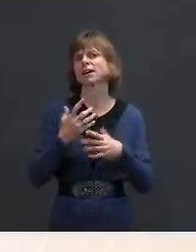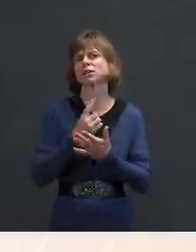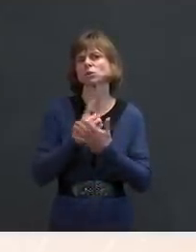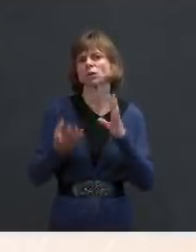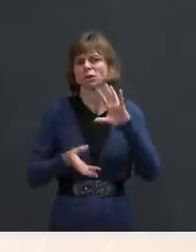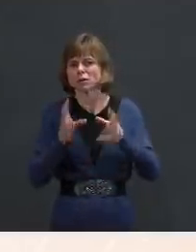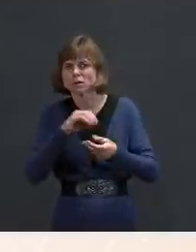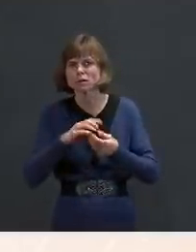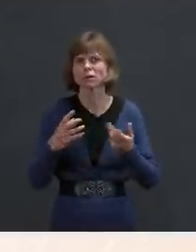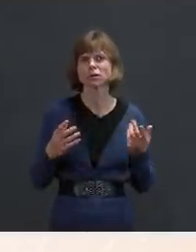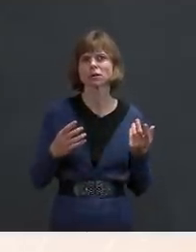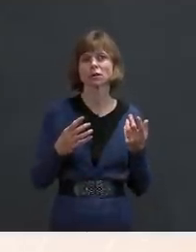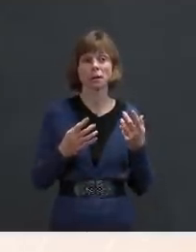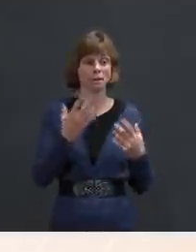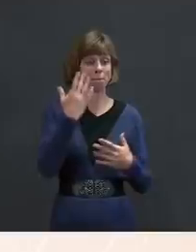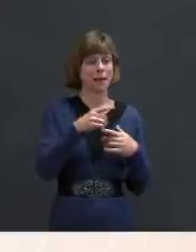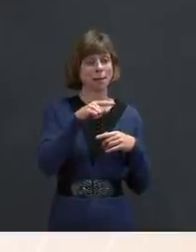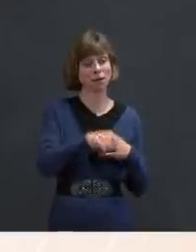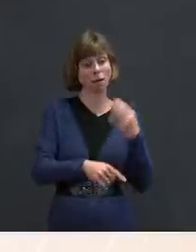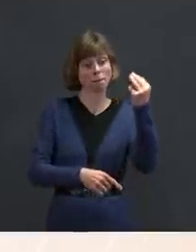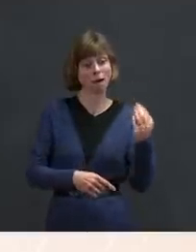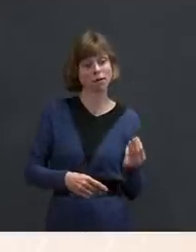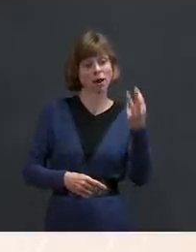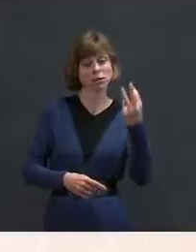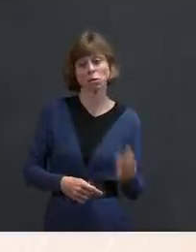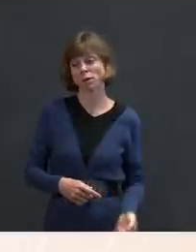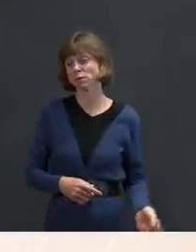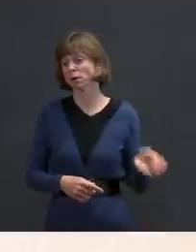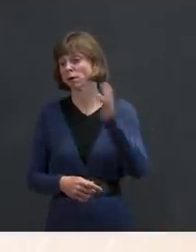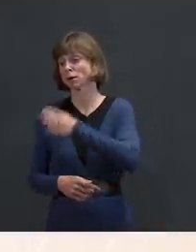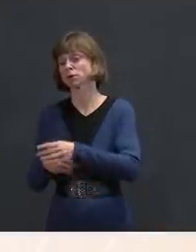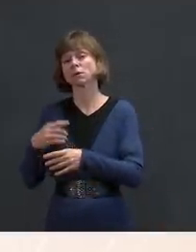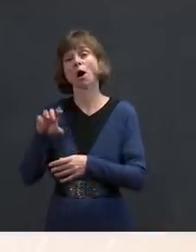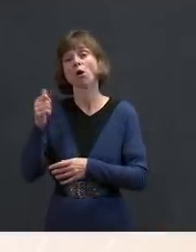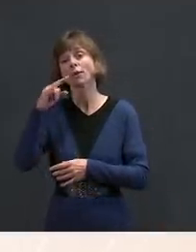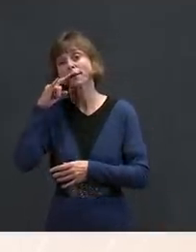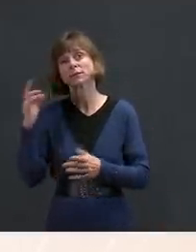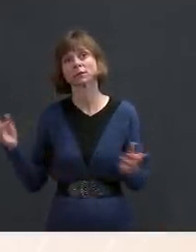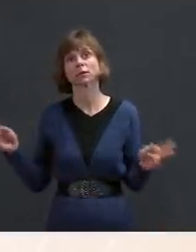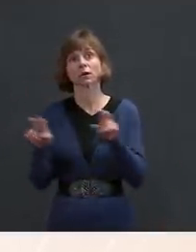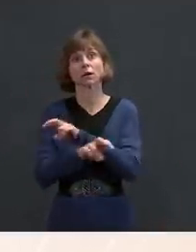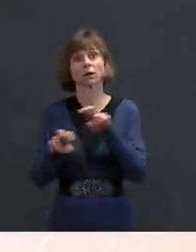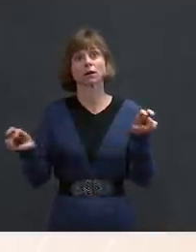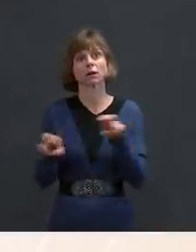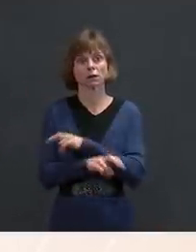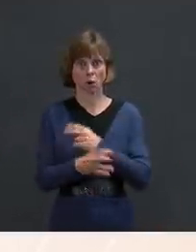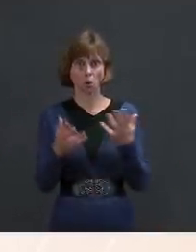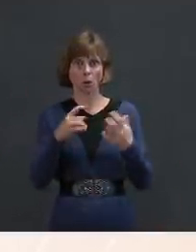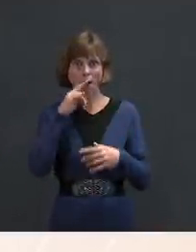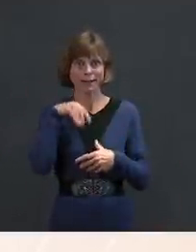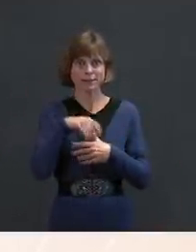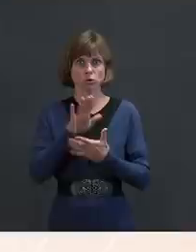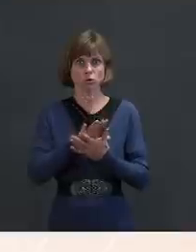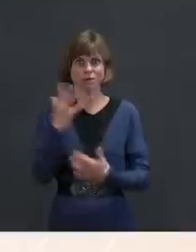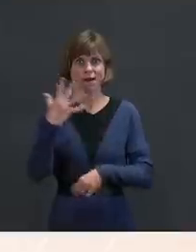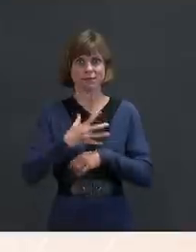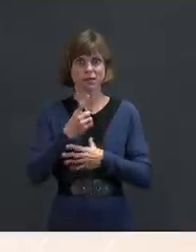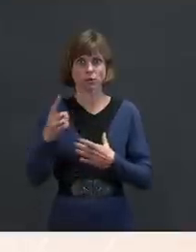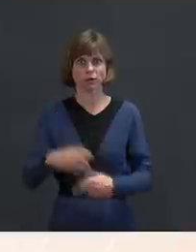half the class on Mondays and Wednesday, the other half on -- Ms. Psaki: We'd like kids to be able to be able to be in school five days a week. The Press: Thank you. Ms. Psaki: Go ahead, Kristin.